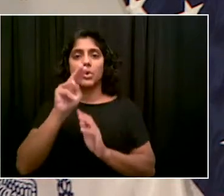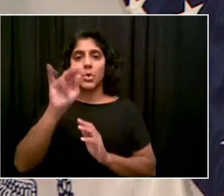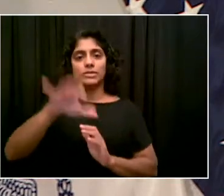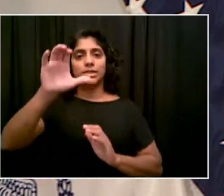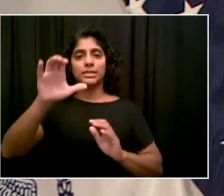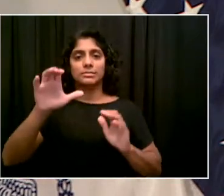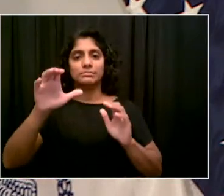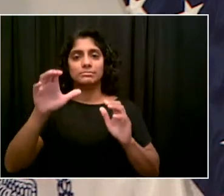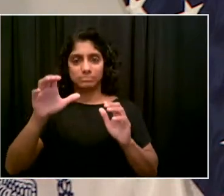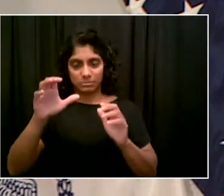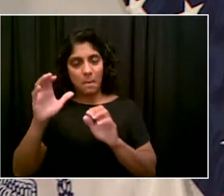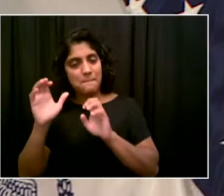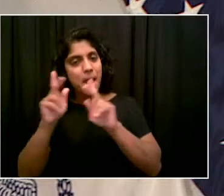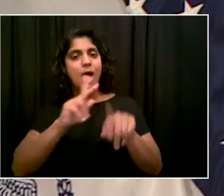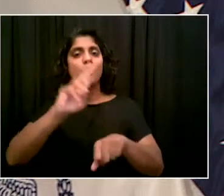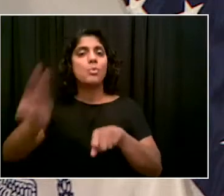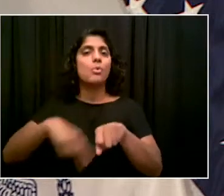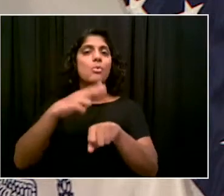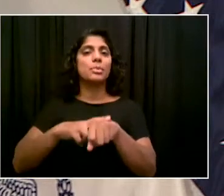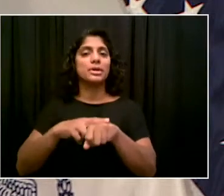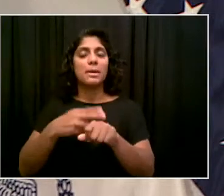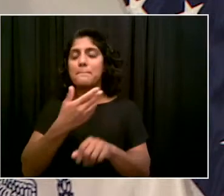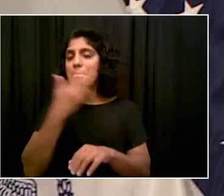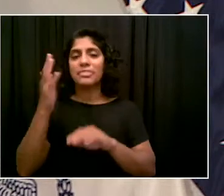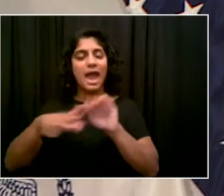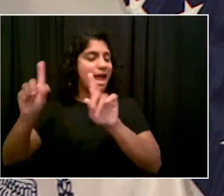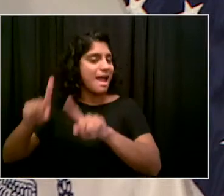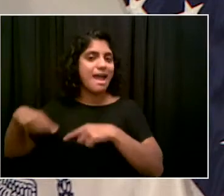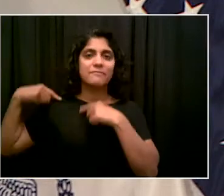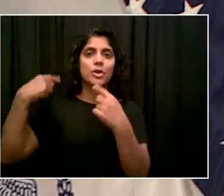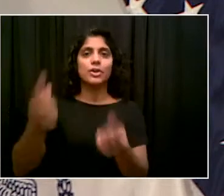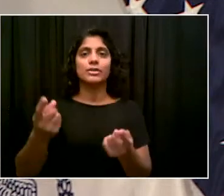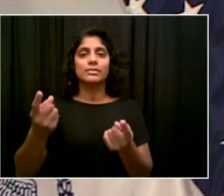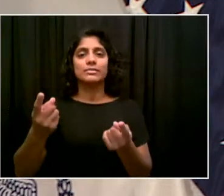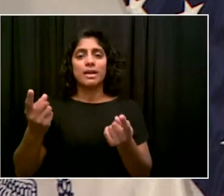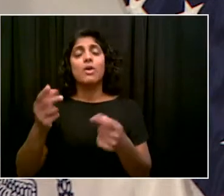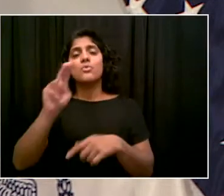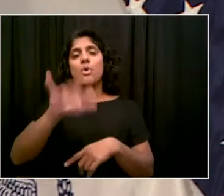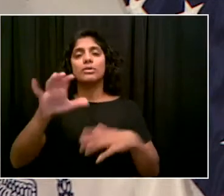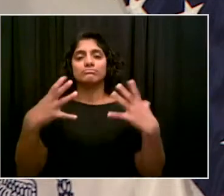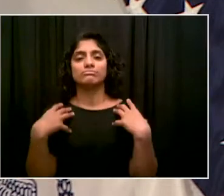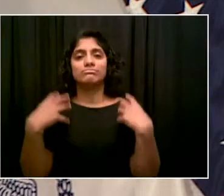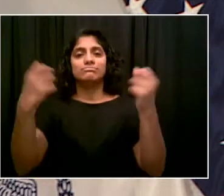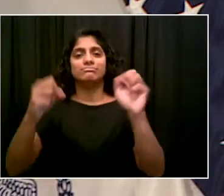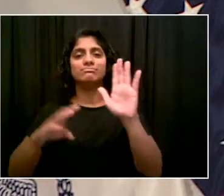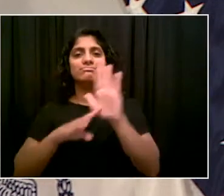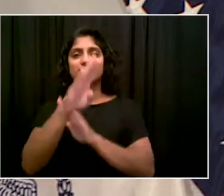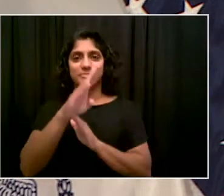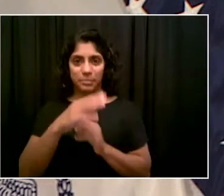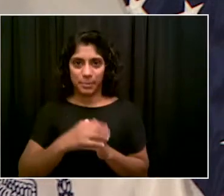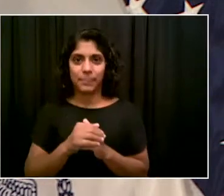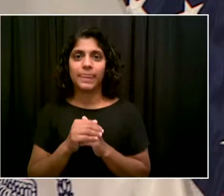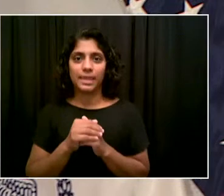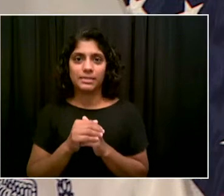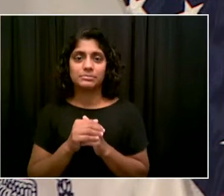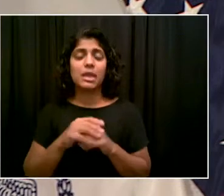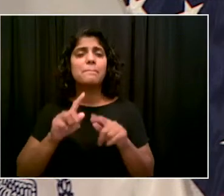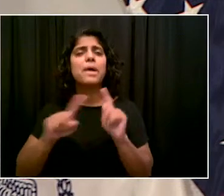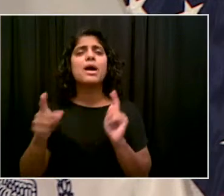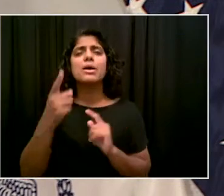WE HAVE SUMMER RISING, BRING BACK OUR SCHOOLS IN SEPTEMBER,